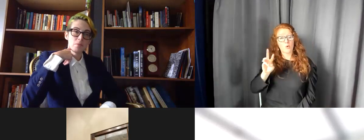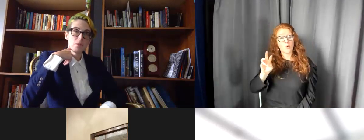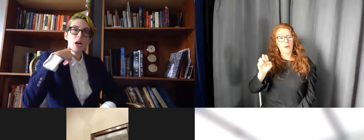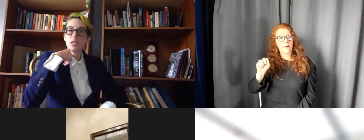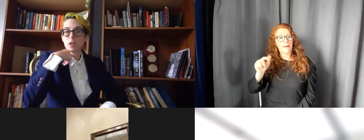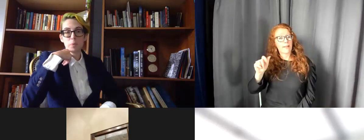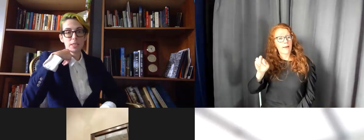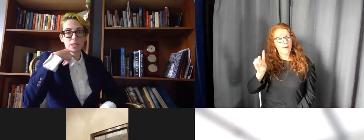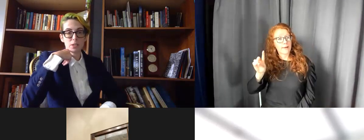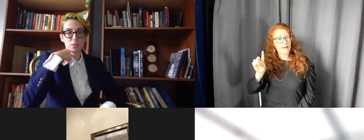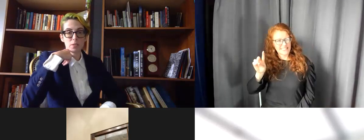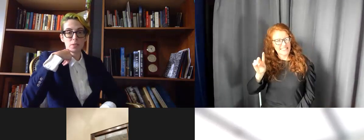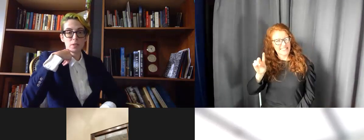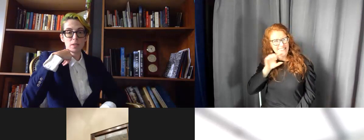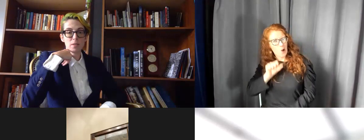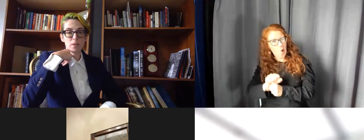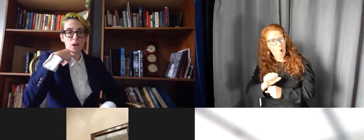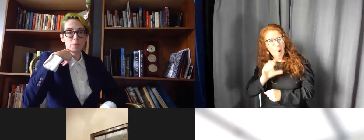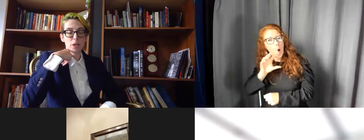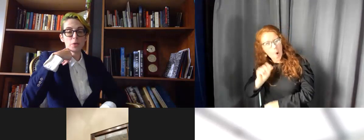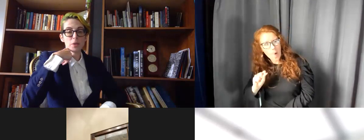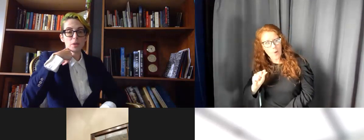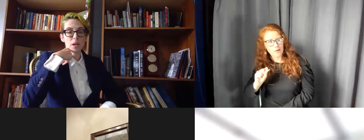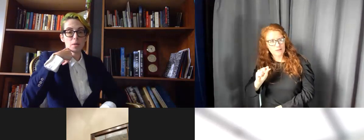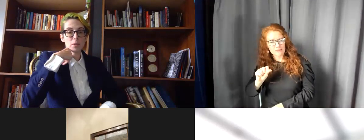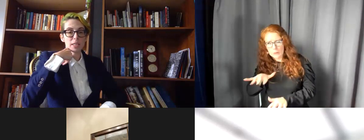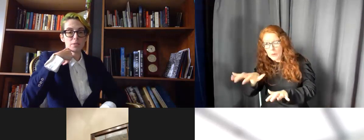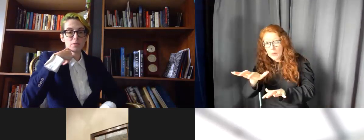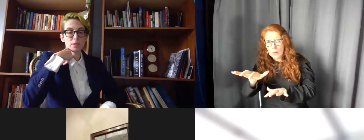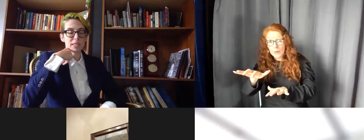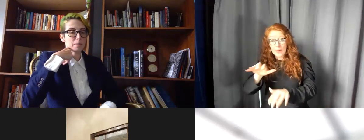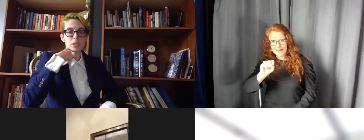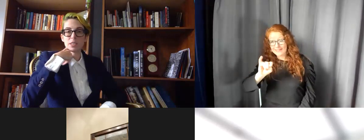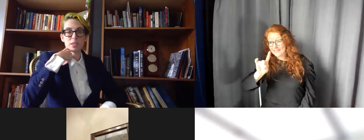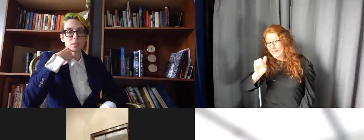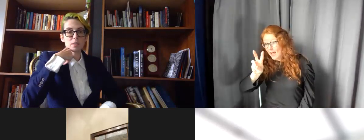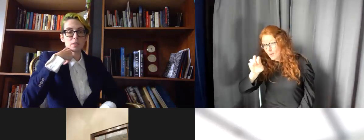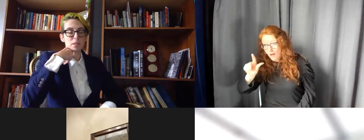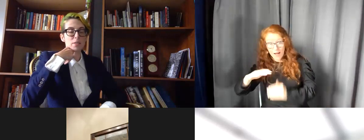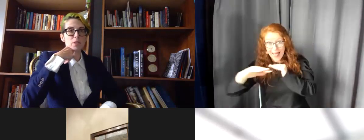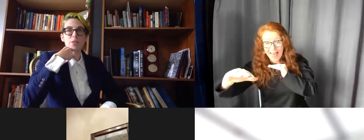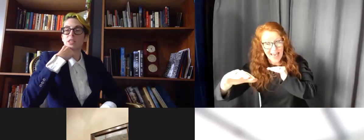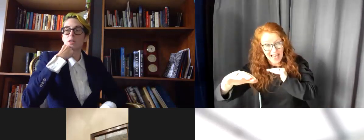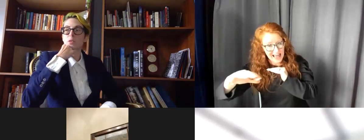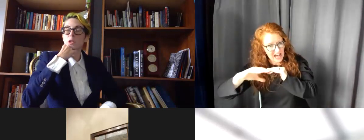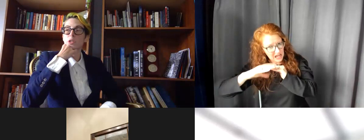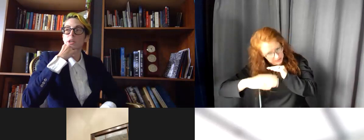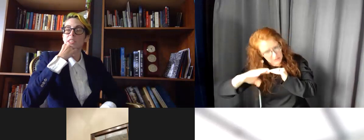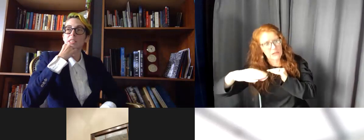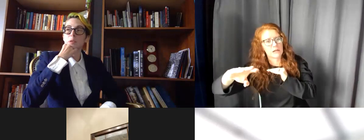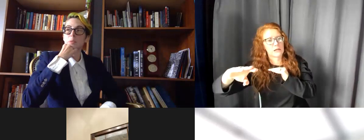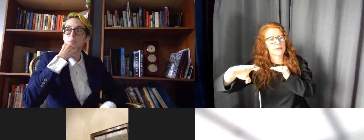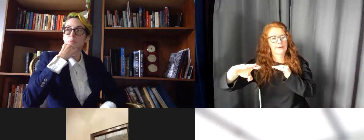Farrah Garland: not a lot of places, or are up to code lots of exemptions and lot of lot of things. Aren't wheelchair accessible.